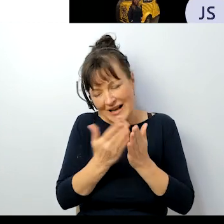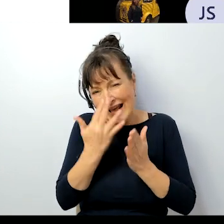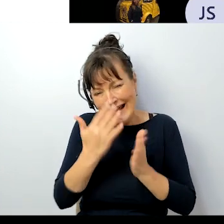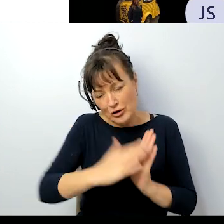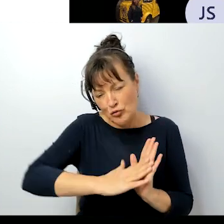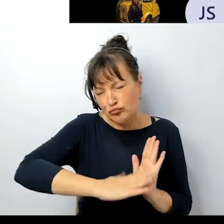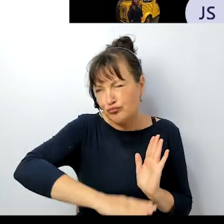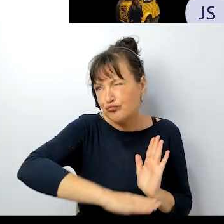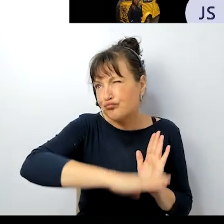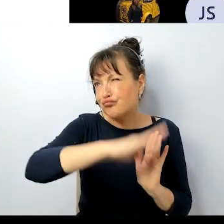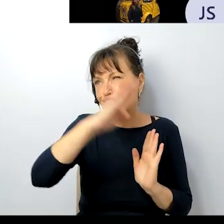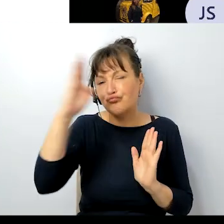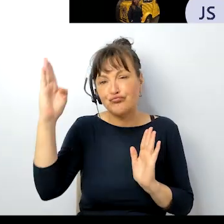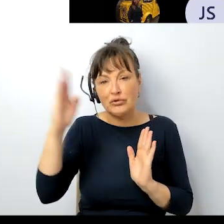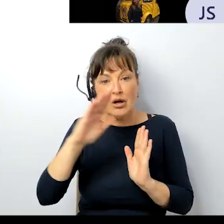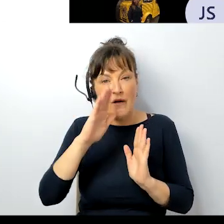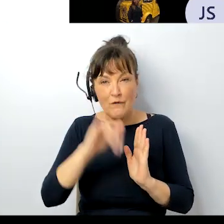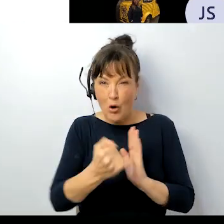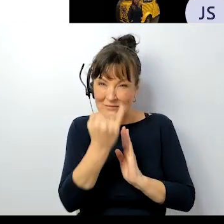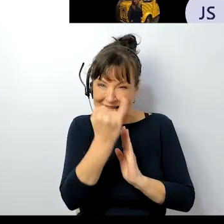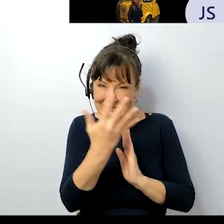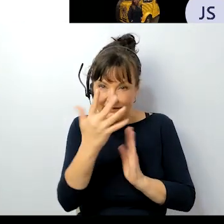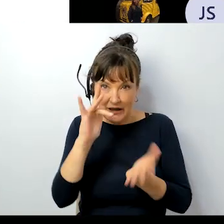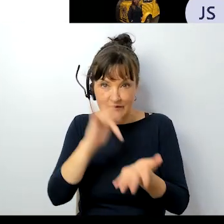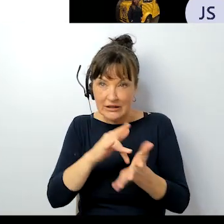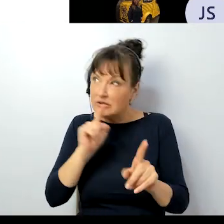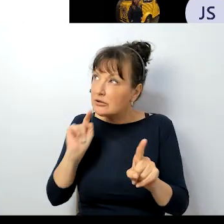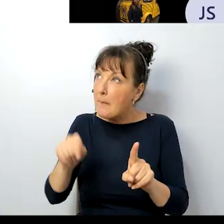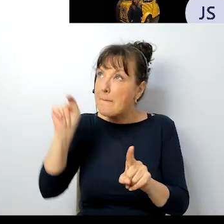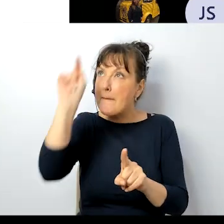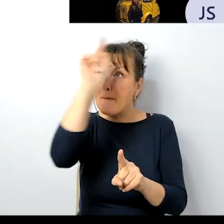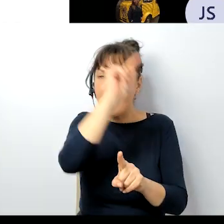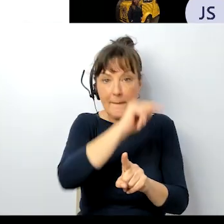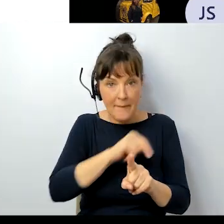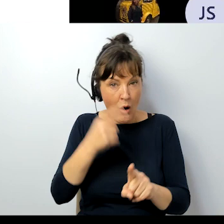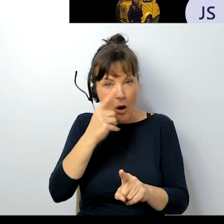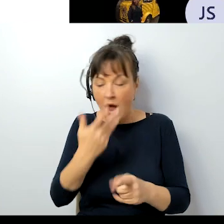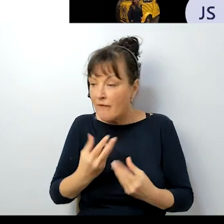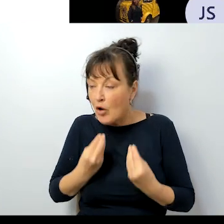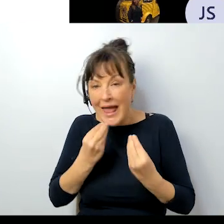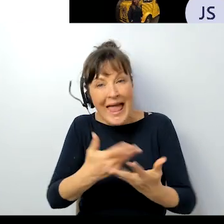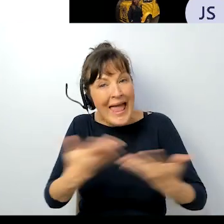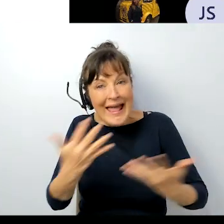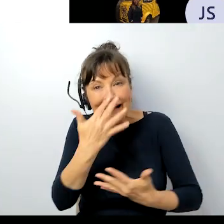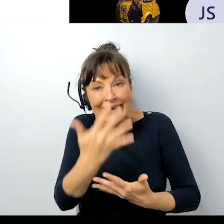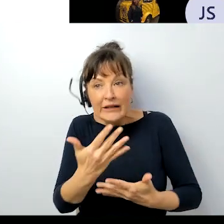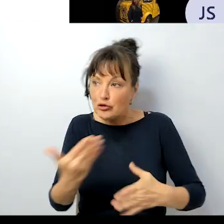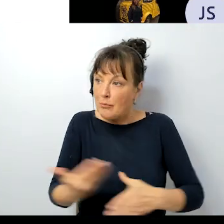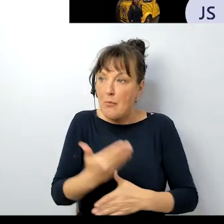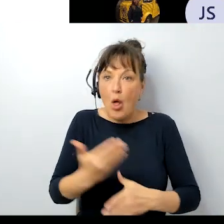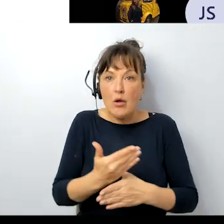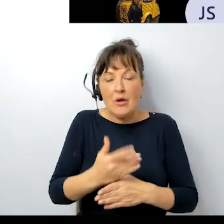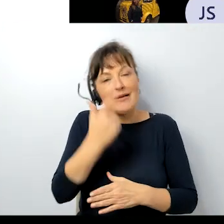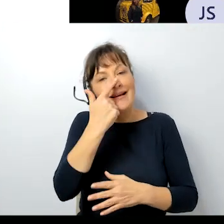them. Additionally we offer an all-age career service across our 65 centres across Scotland,